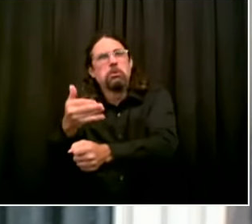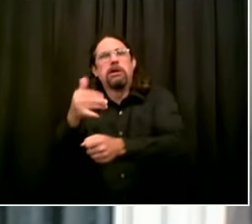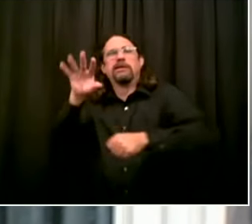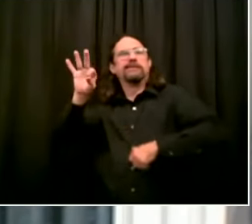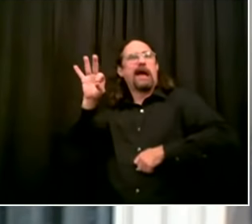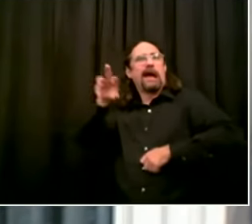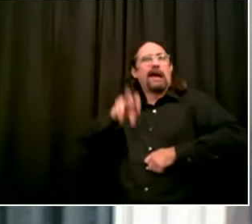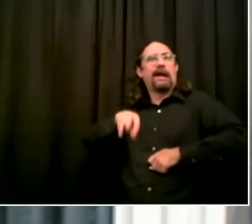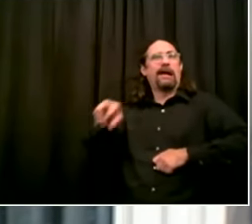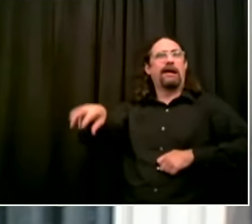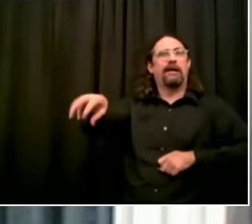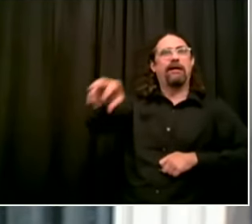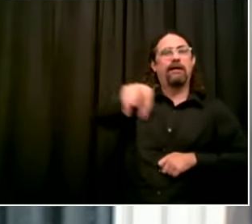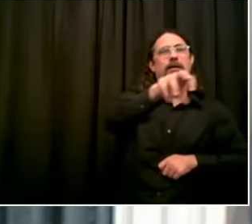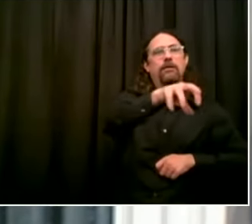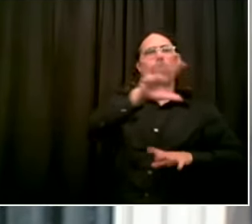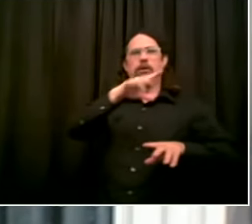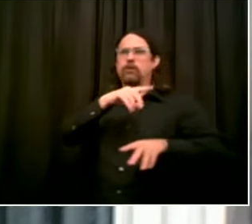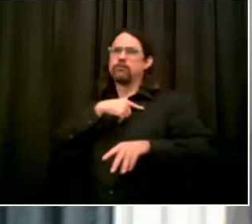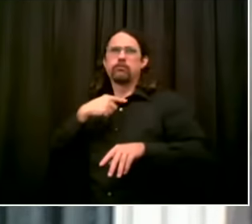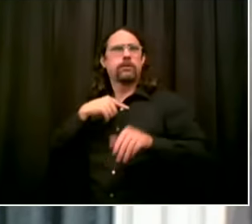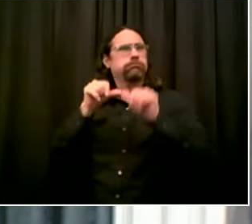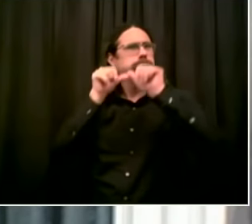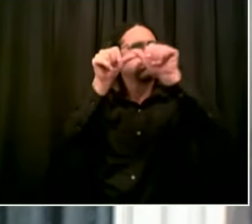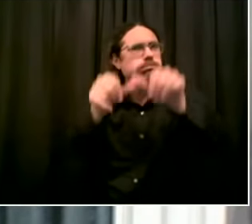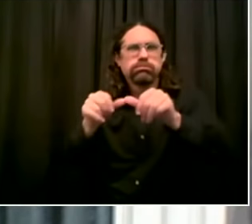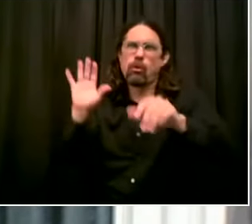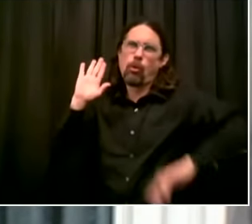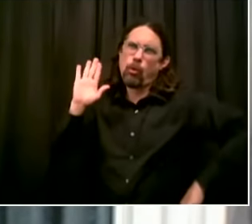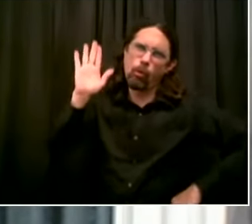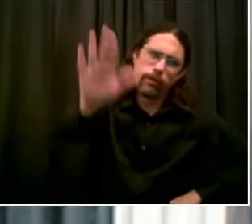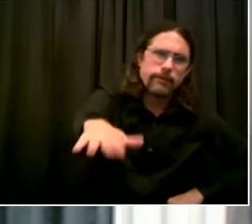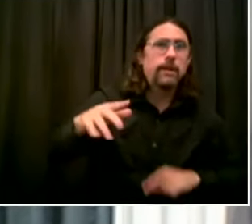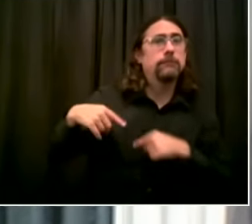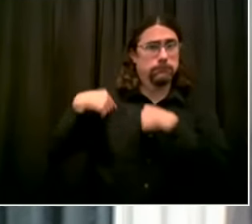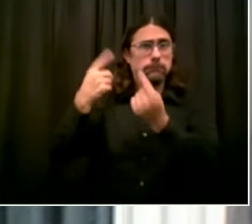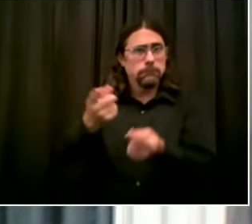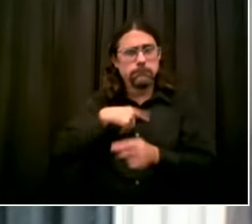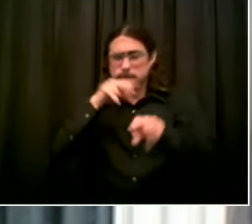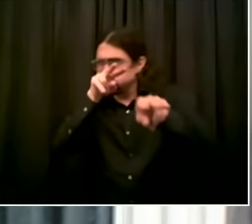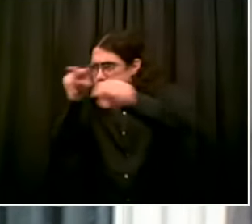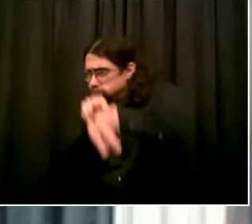WITH? LET ME START WITH THE DOCTORS ON THE